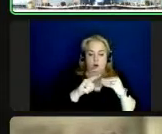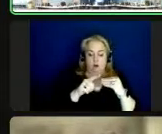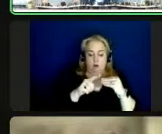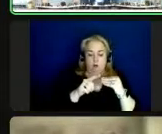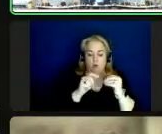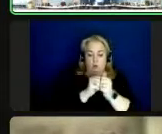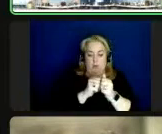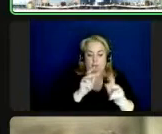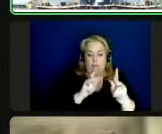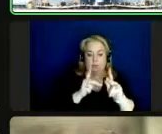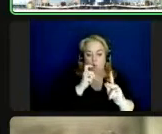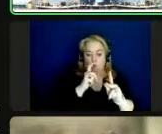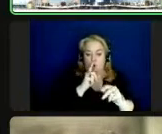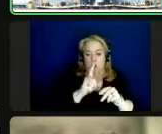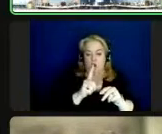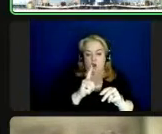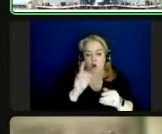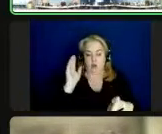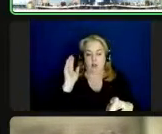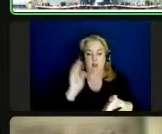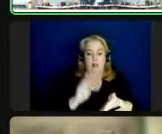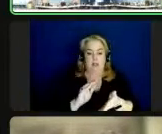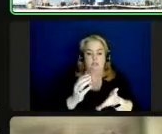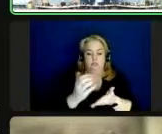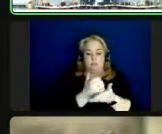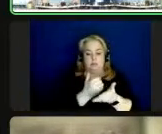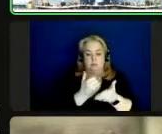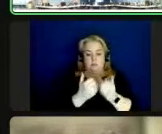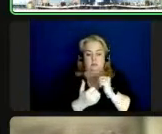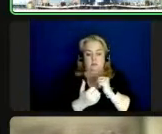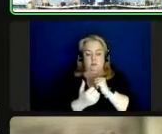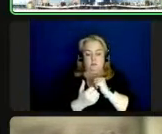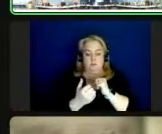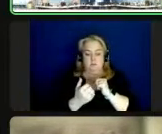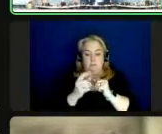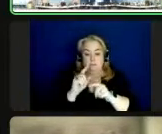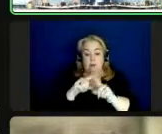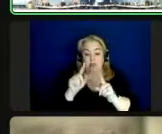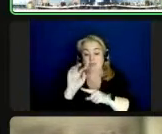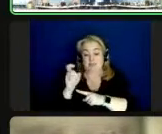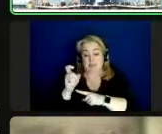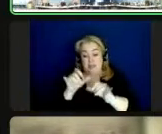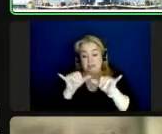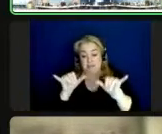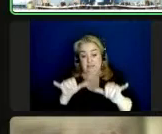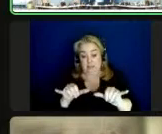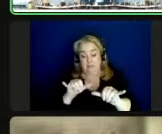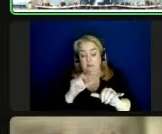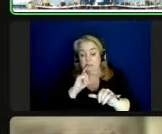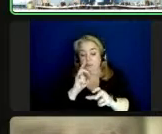SIMPLE AND GET US THE DOLLARS THAT WE NEED WITHOUT THE BURDEN BEING MORE ON FOLKS AT